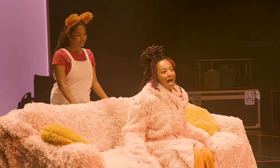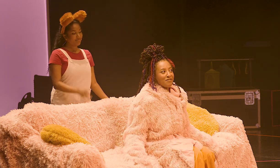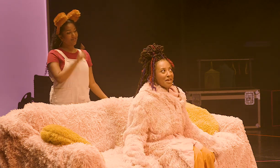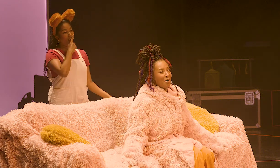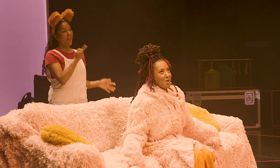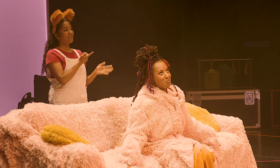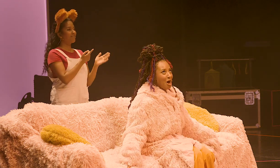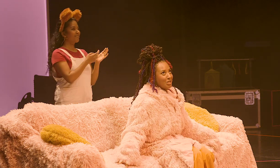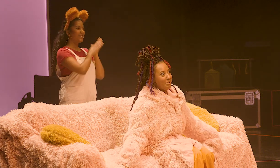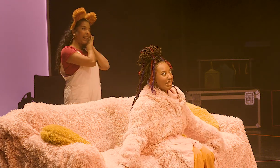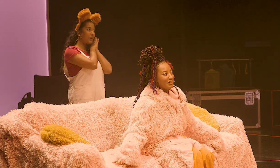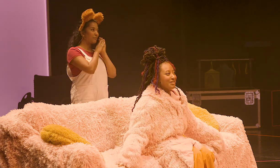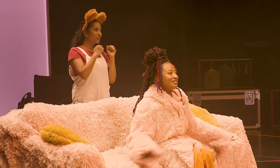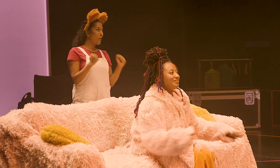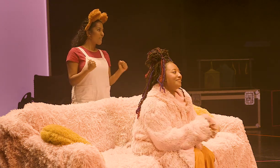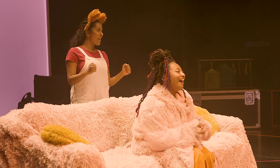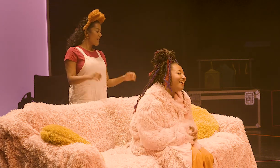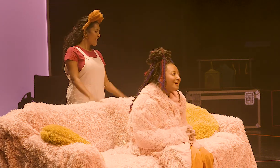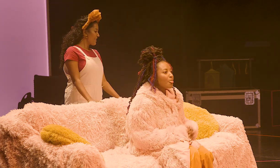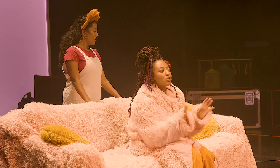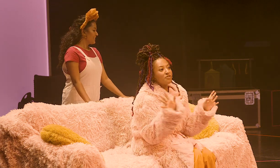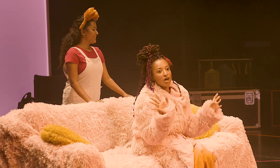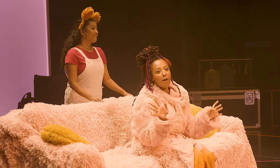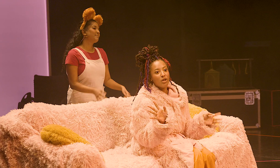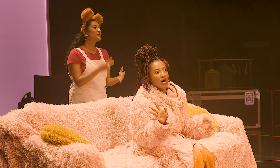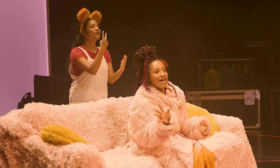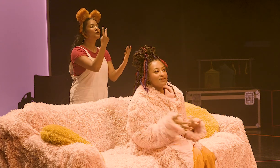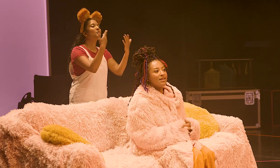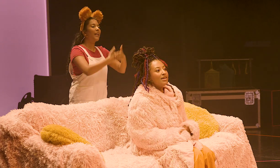to have to give up my prized place on the sofa. Just for a couple of nights.